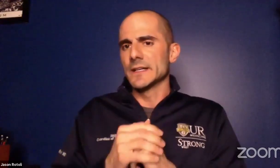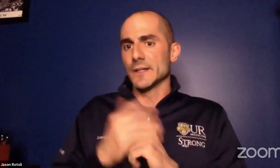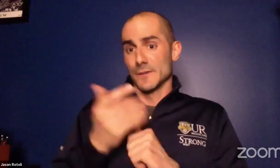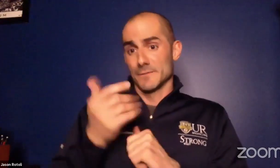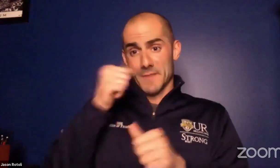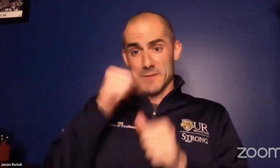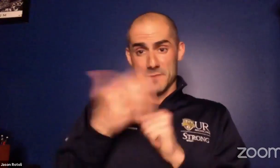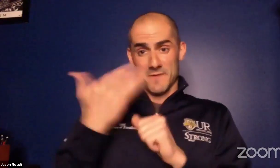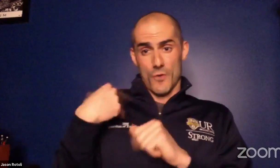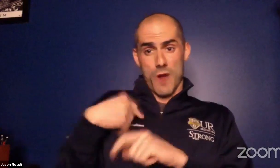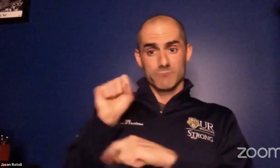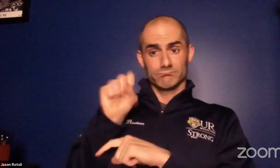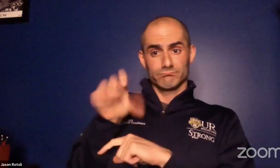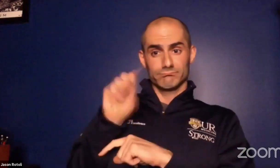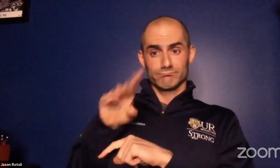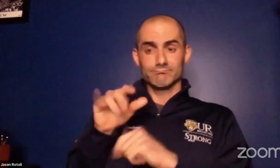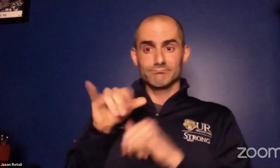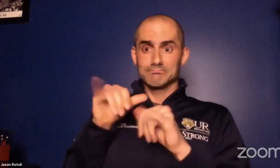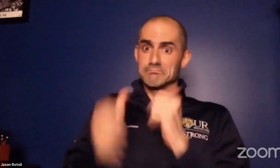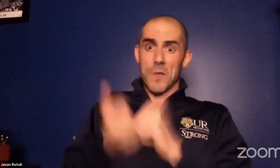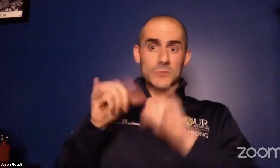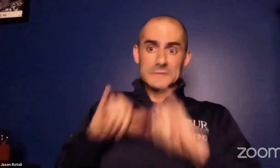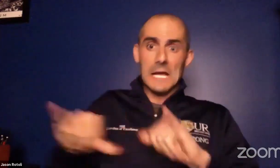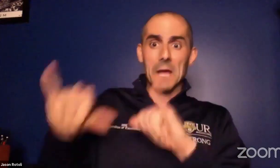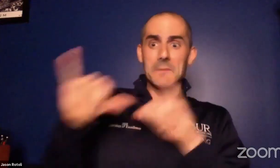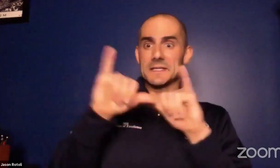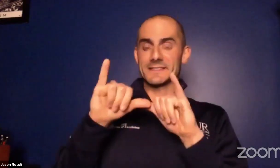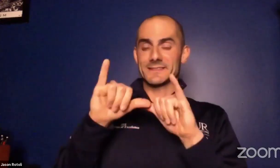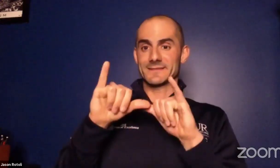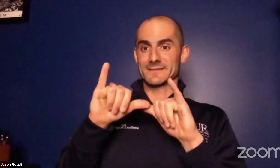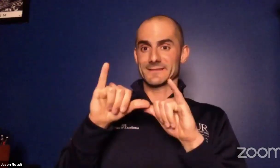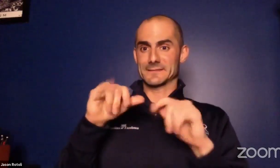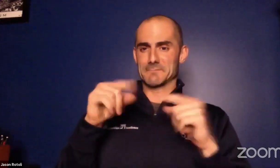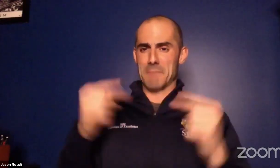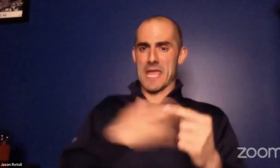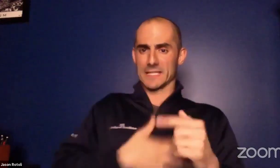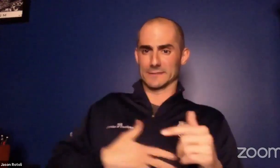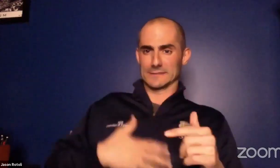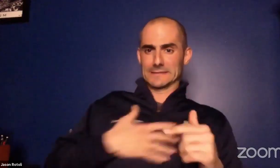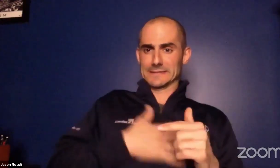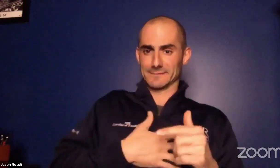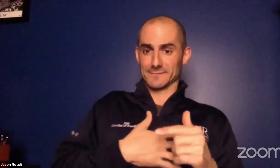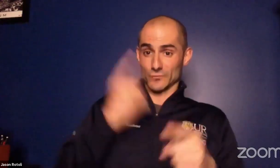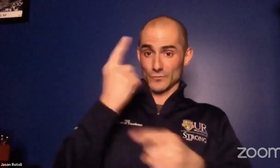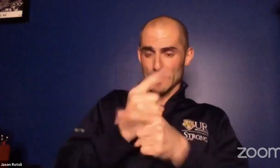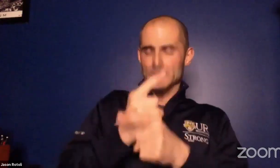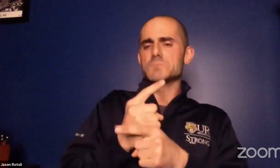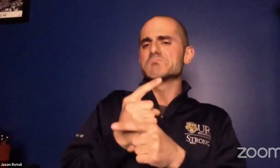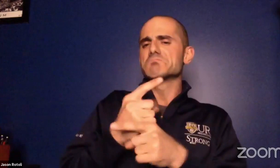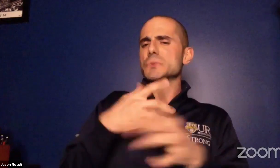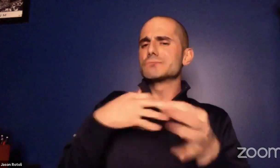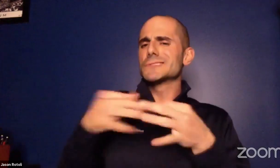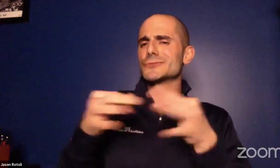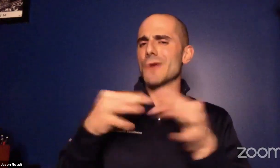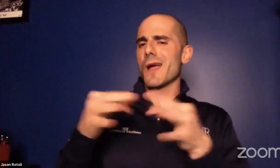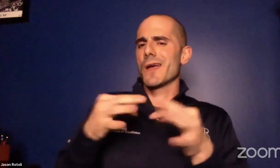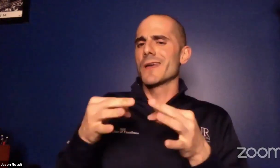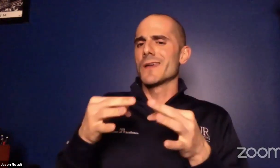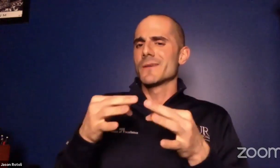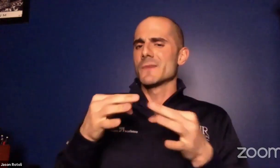And the other two are urgent or emergent care that needs to be done at that moment. Let's check and see if anyone